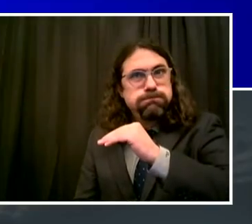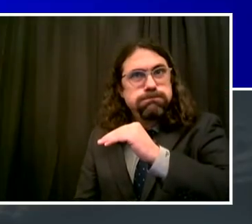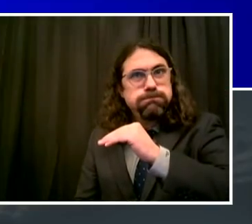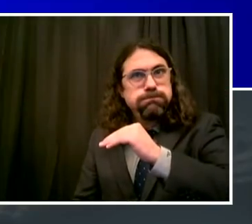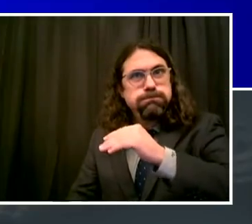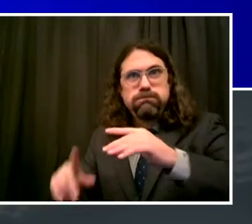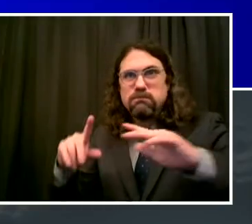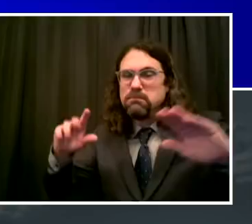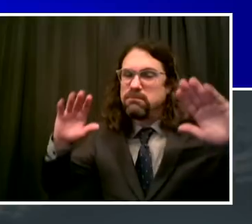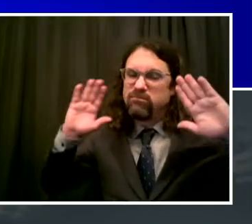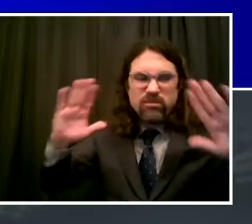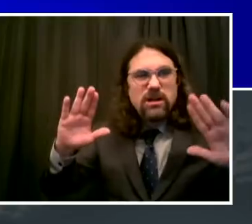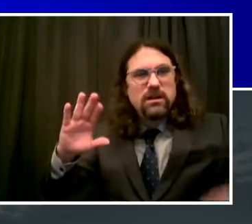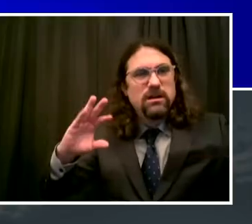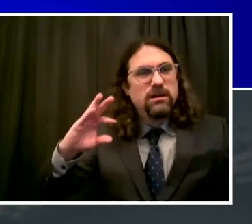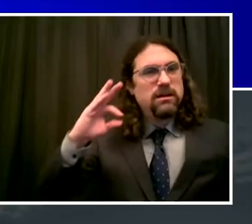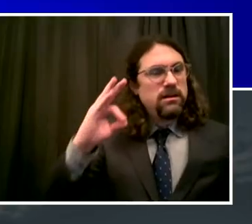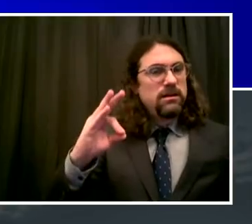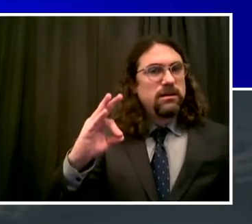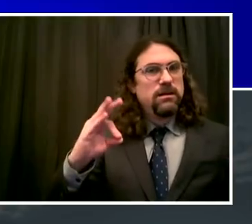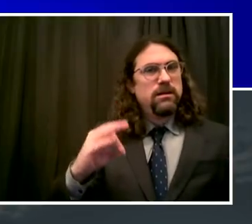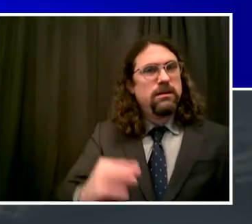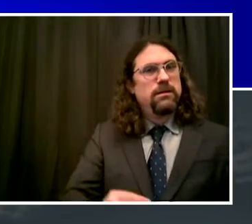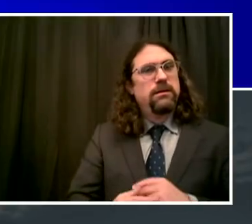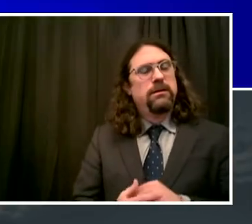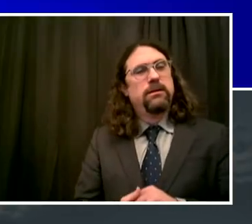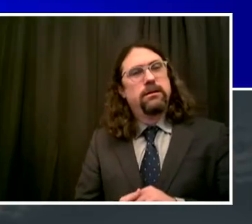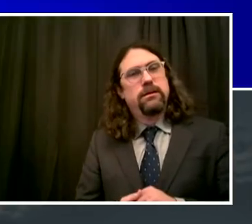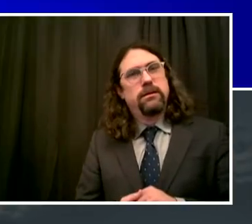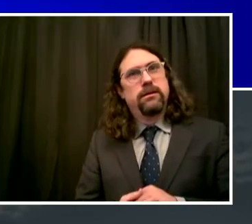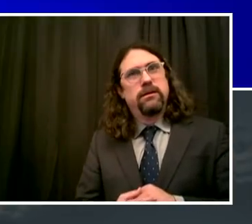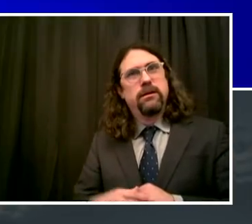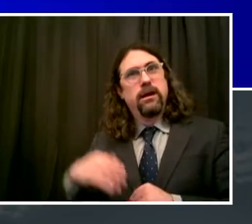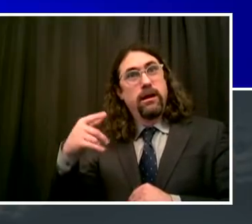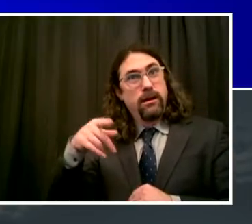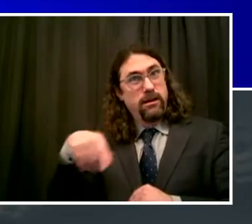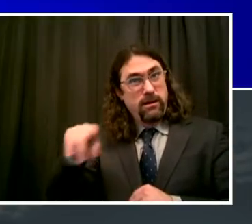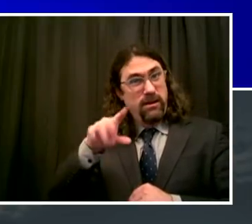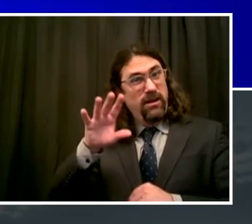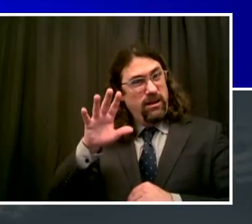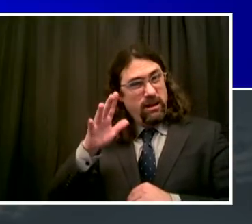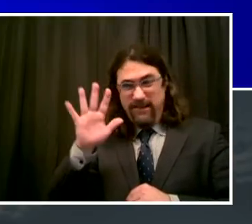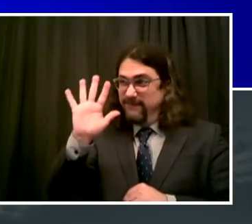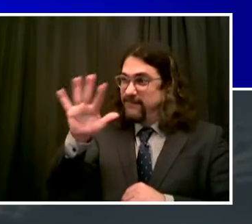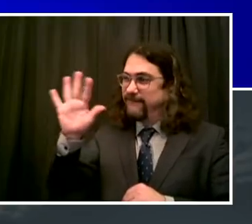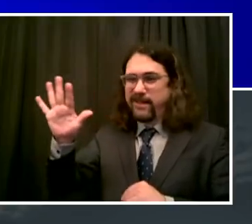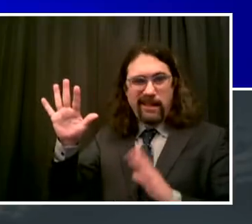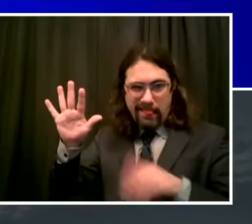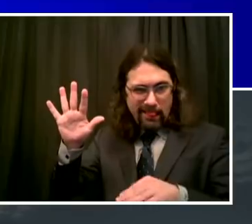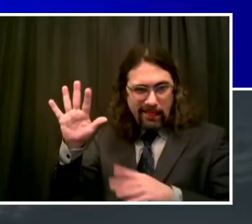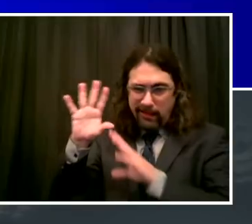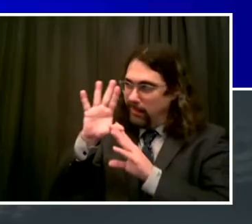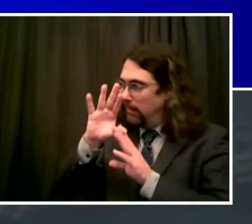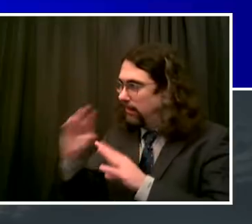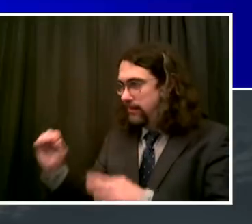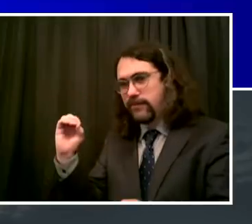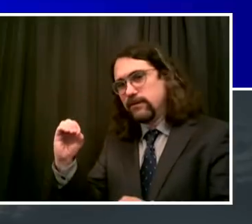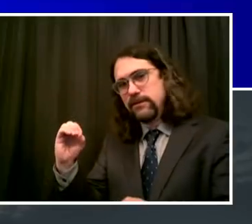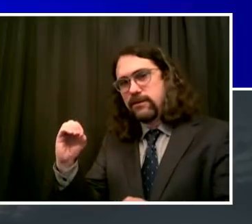BEGIN THWI. UTB DOWN TO JUST